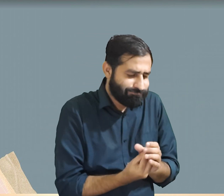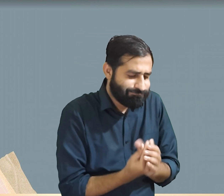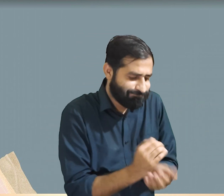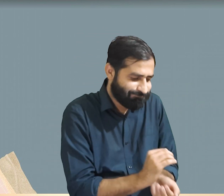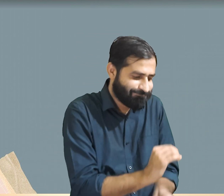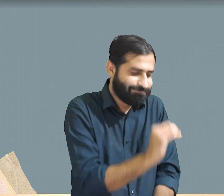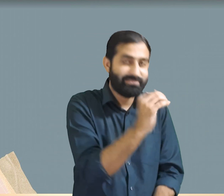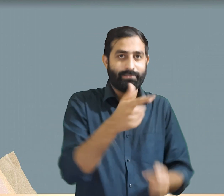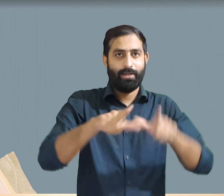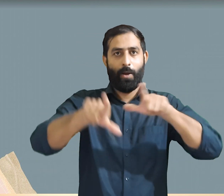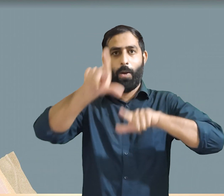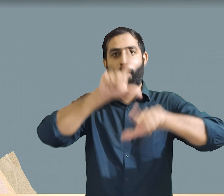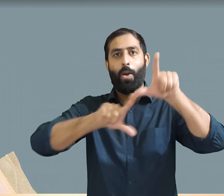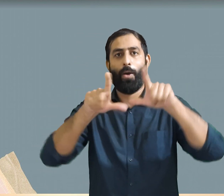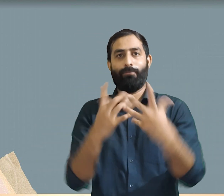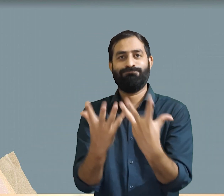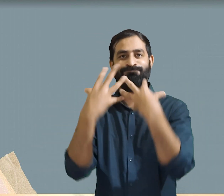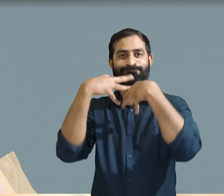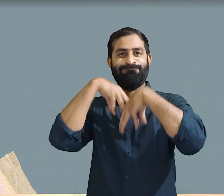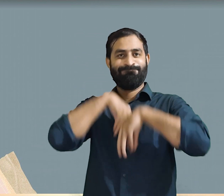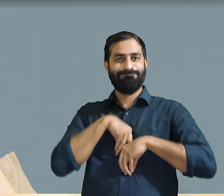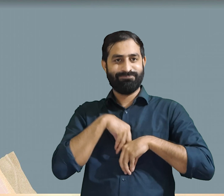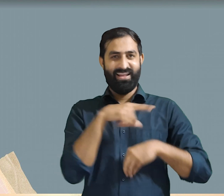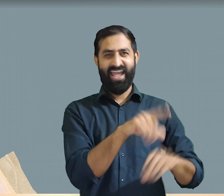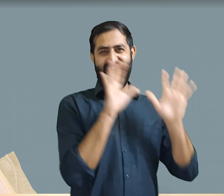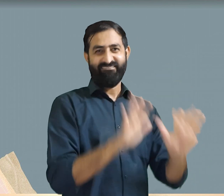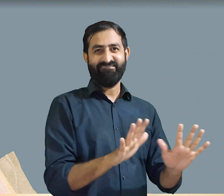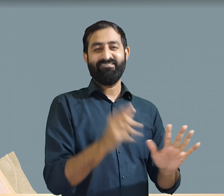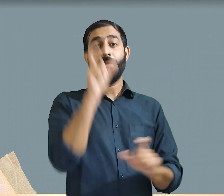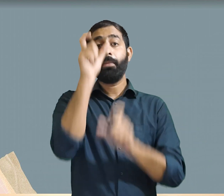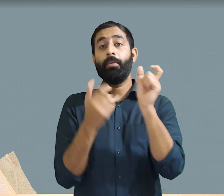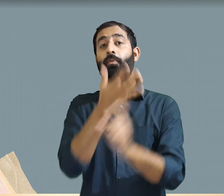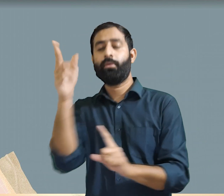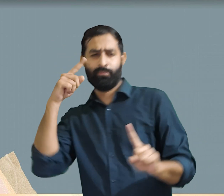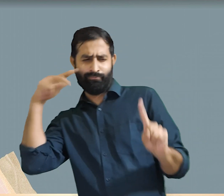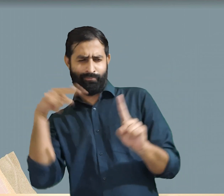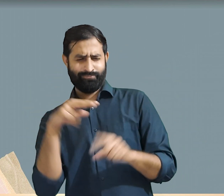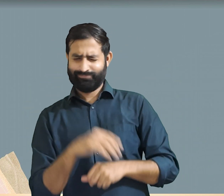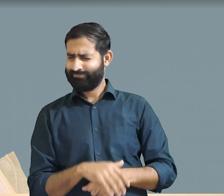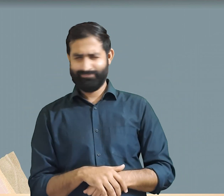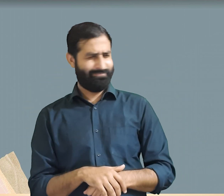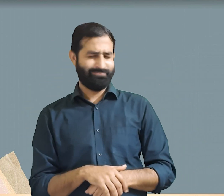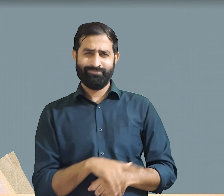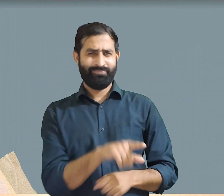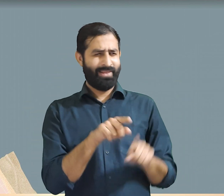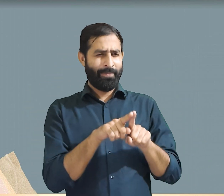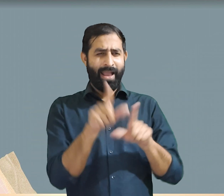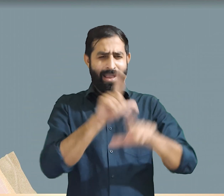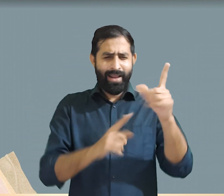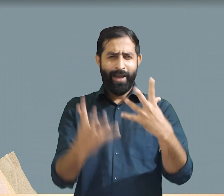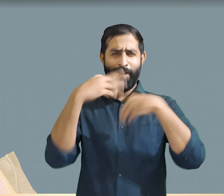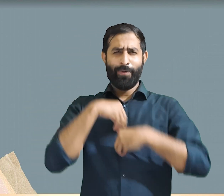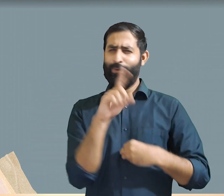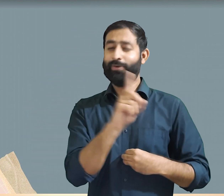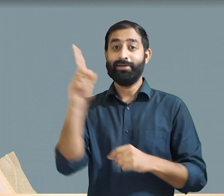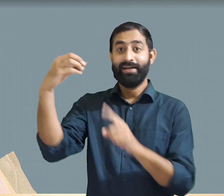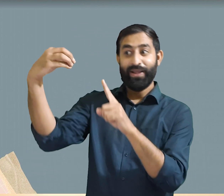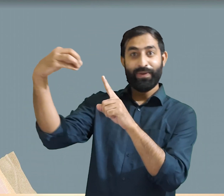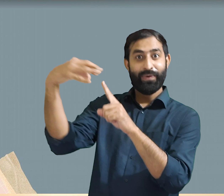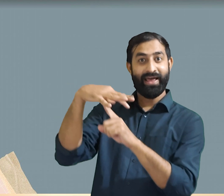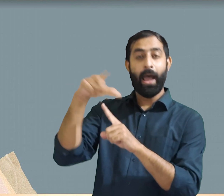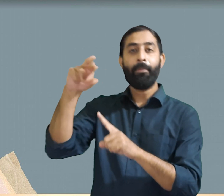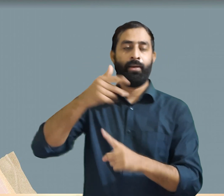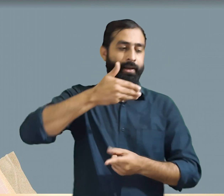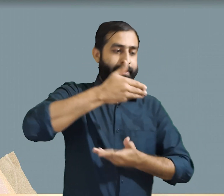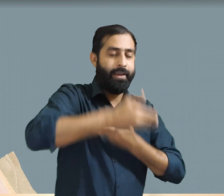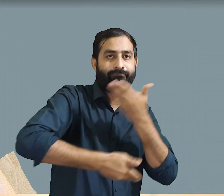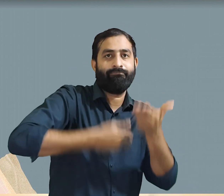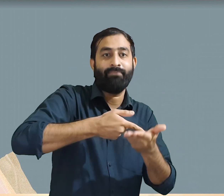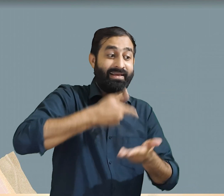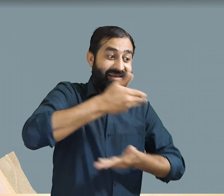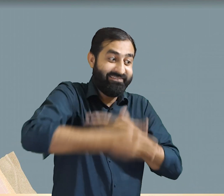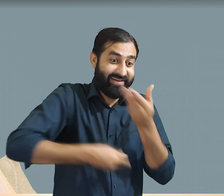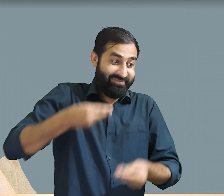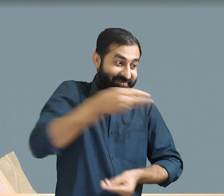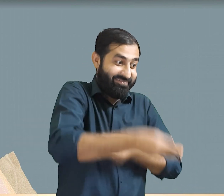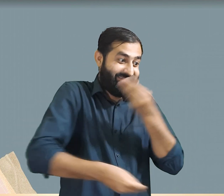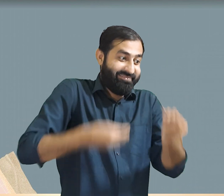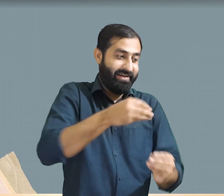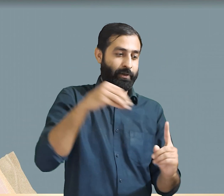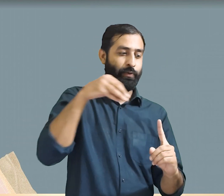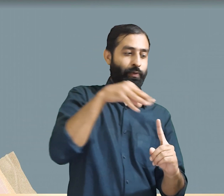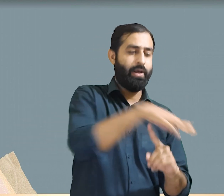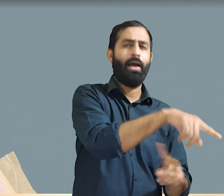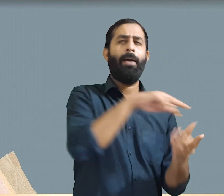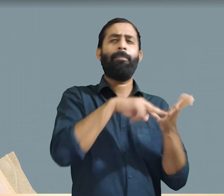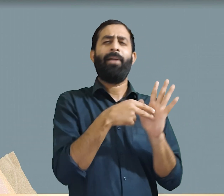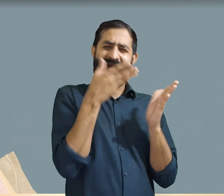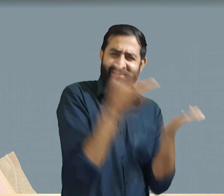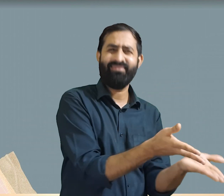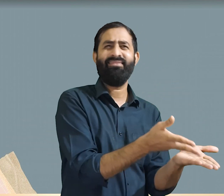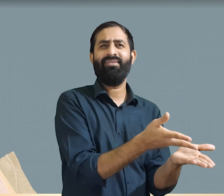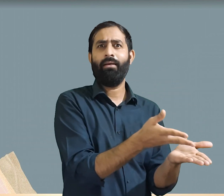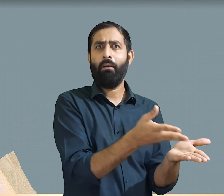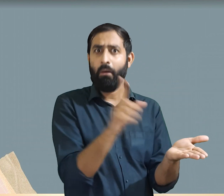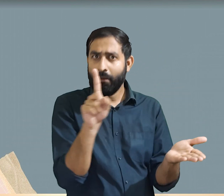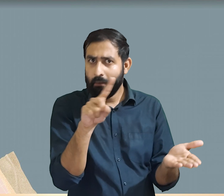Are human beings naturally designed to acquire language?? or they are nurtured to learn language?